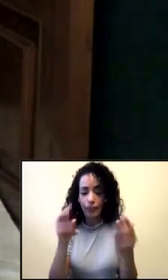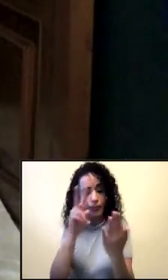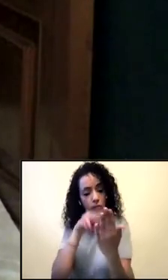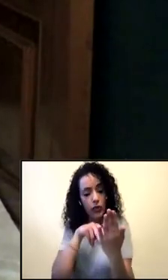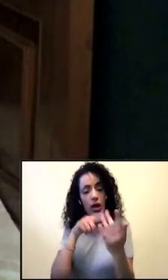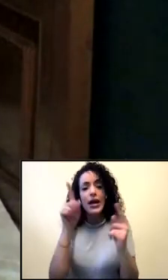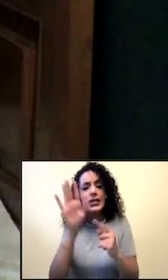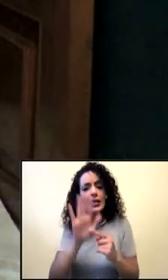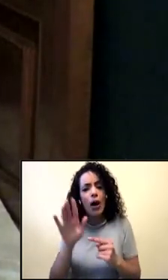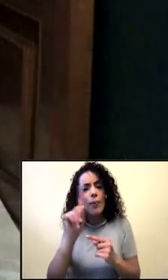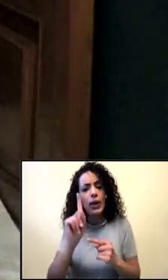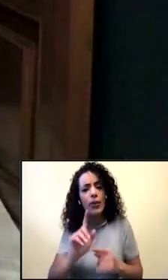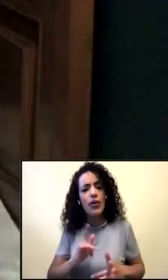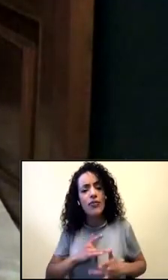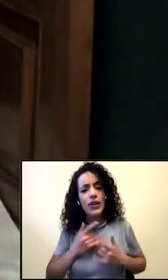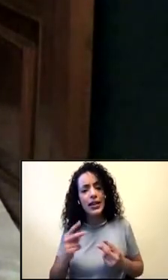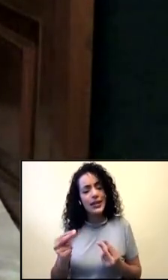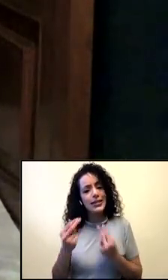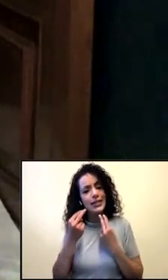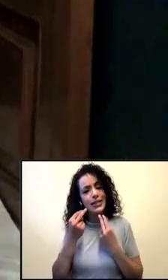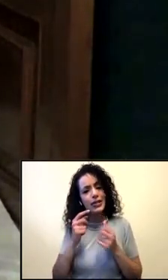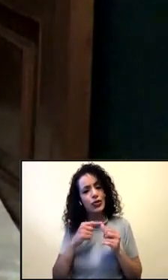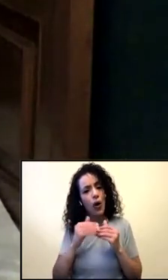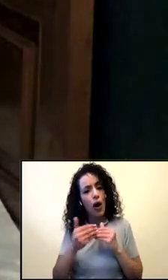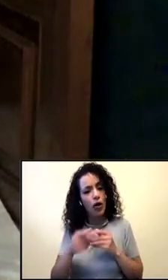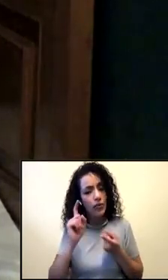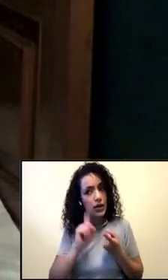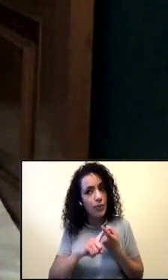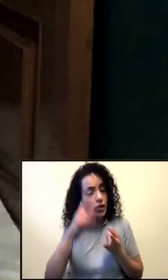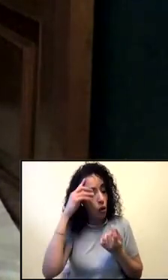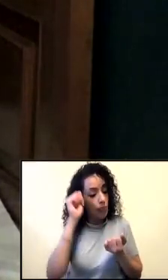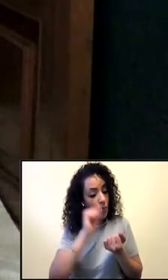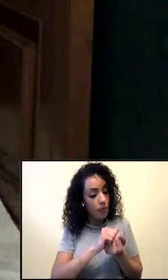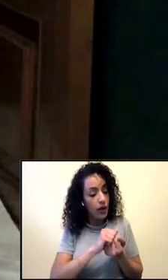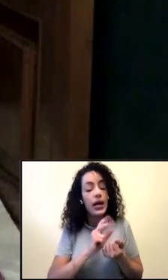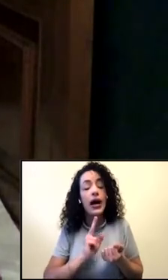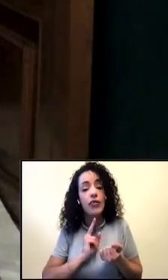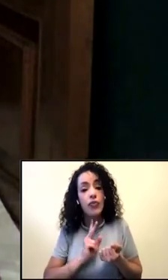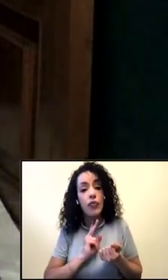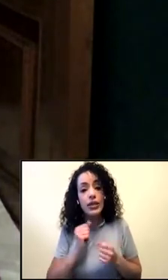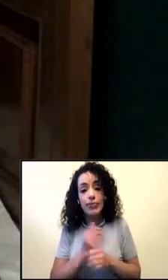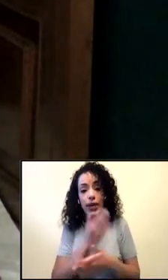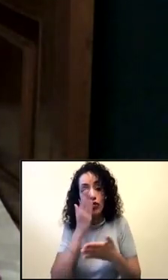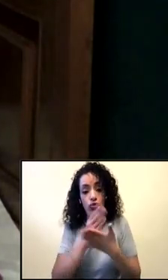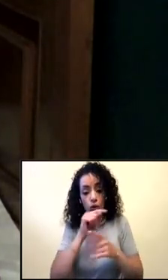that an archive that depends on memory and voice makes sure that the experiences are heard. So